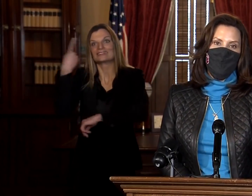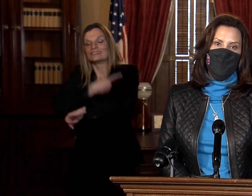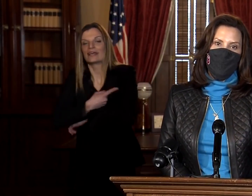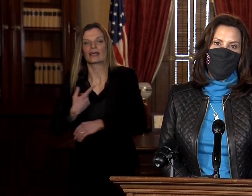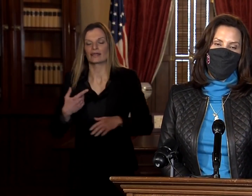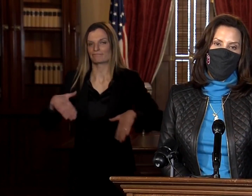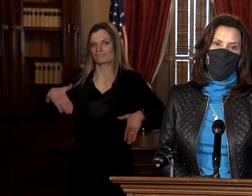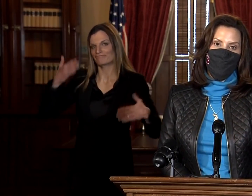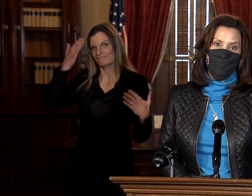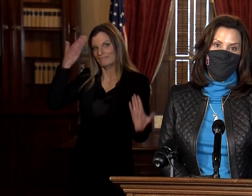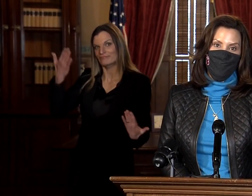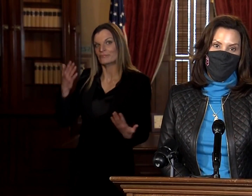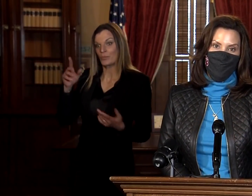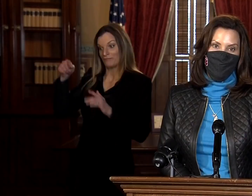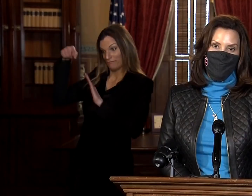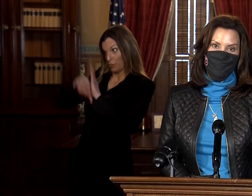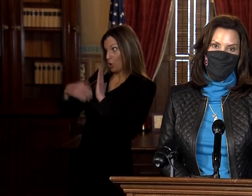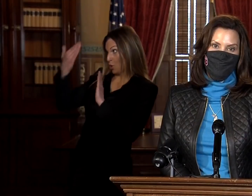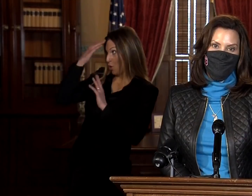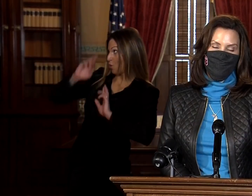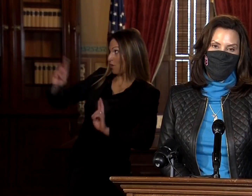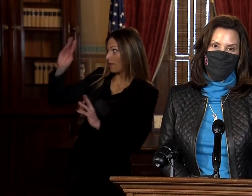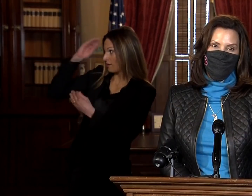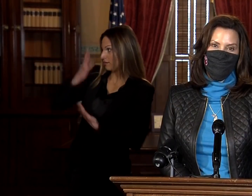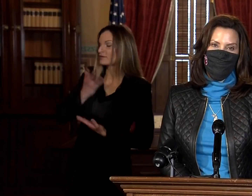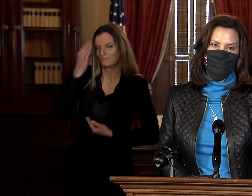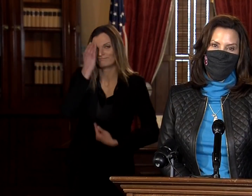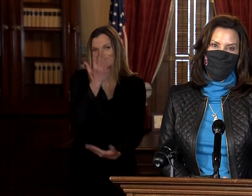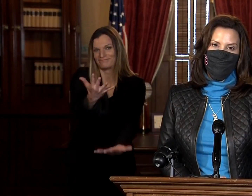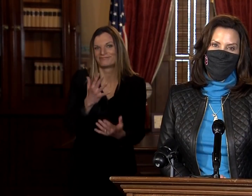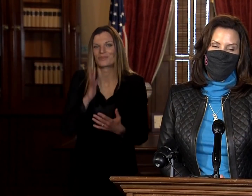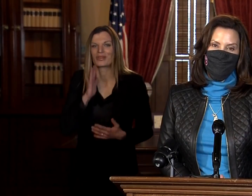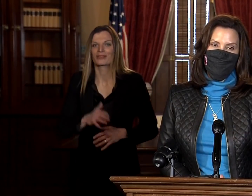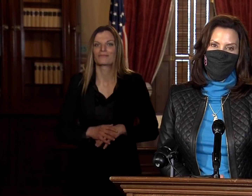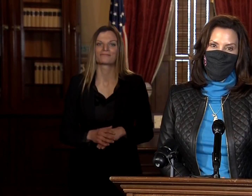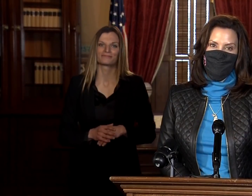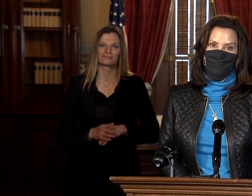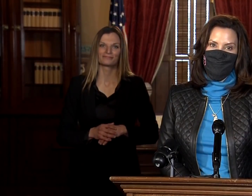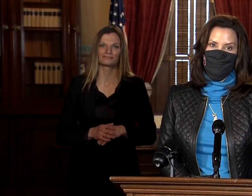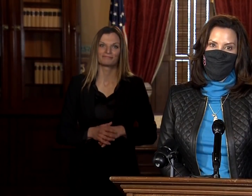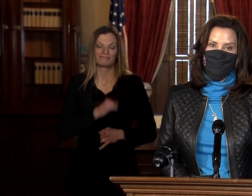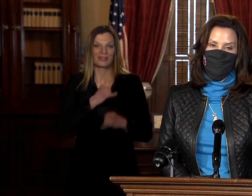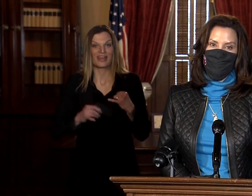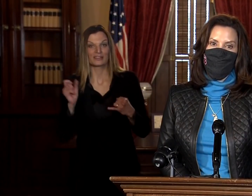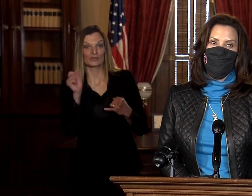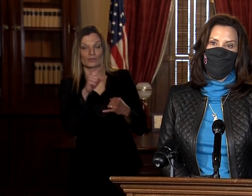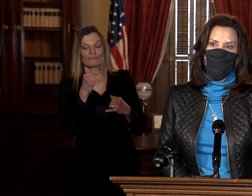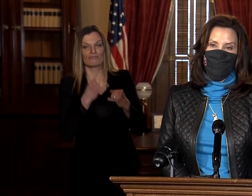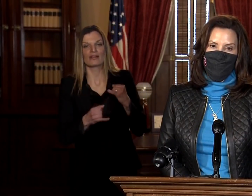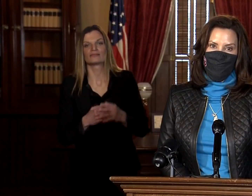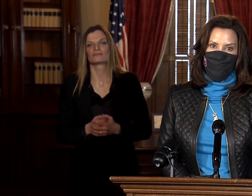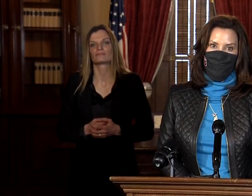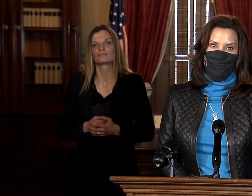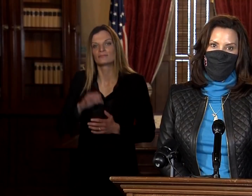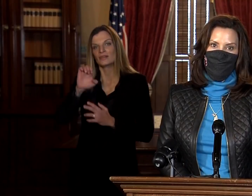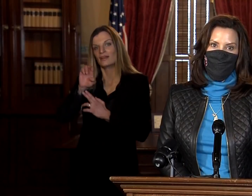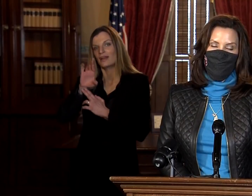terms of additional information about what those specific dates about what those specific dates look like when we have greater look like when we have greater detail from the Feds. detail from the Feds. >> All right, governor, we’ll